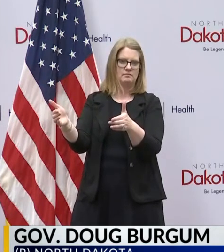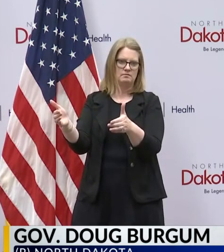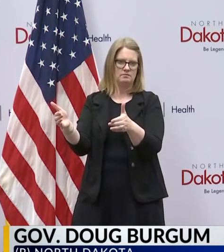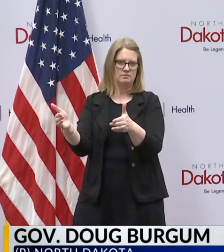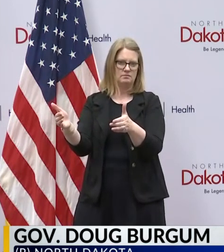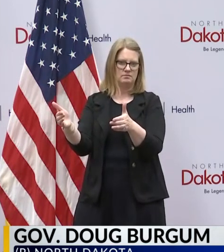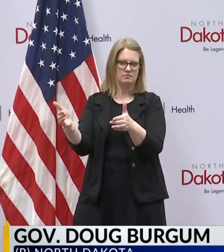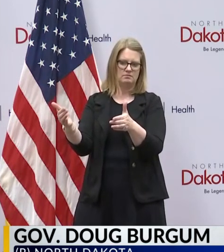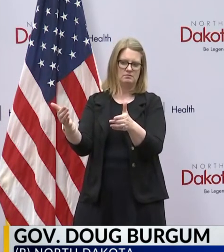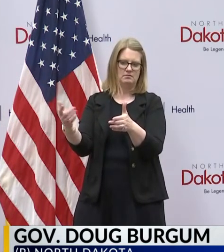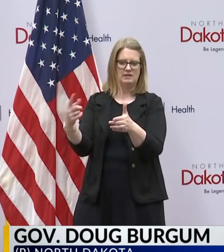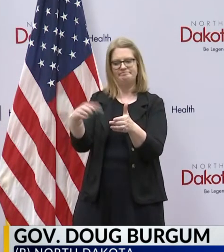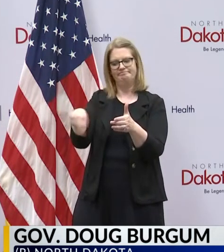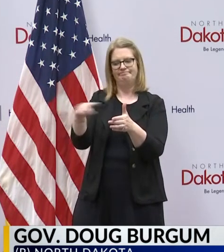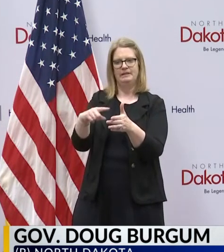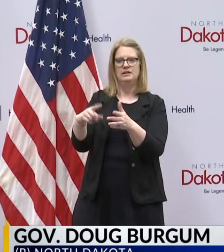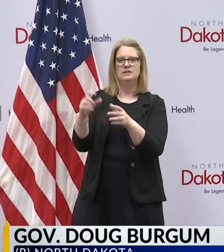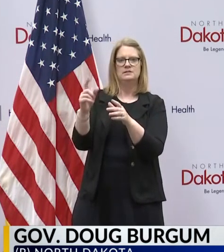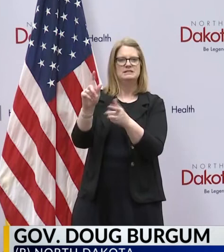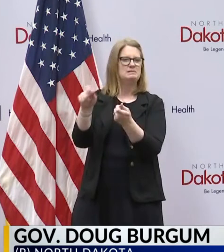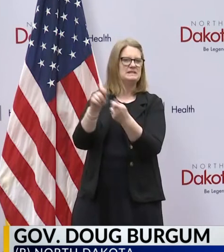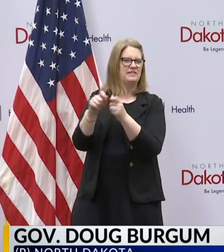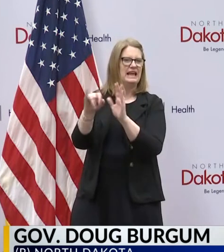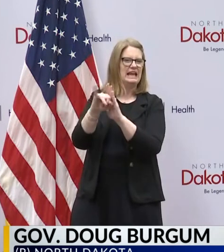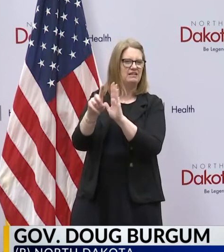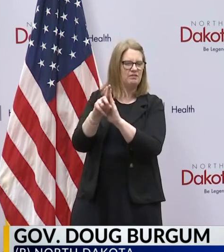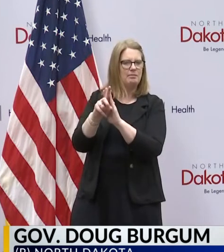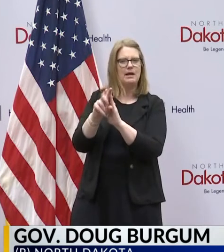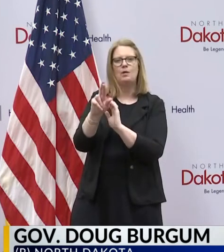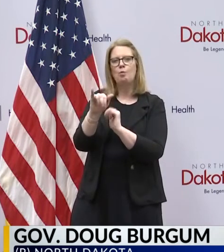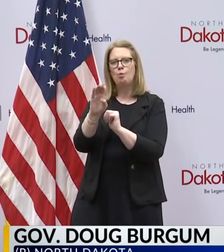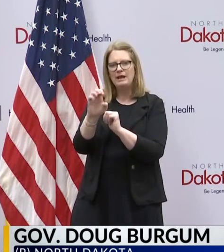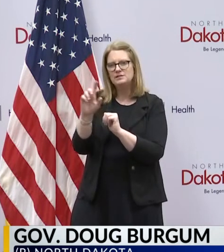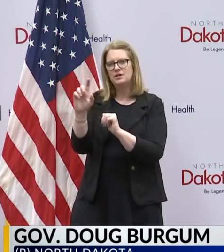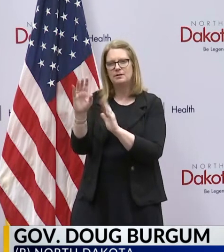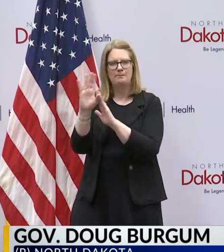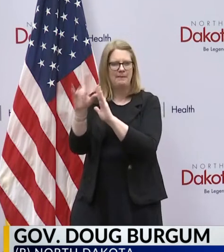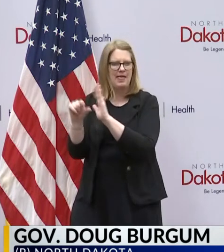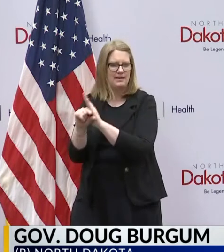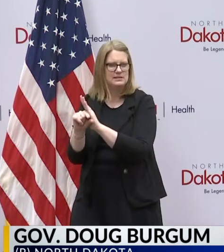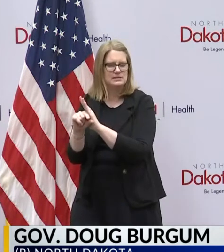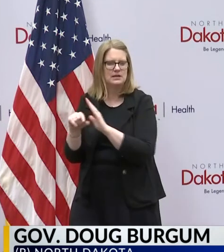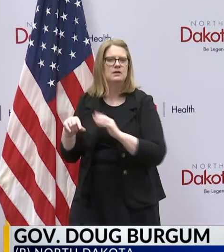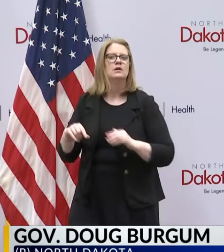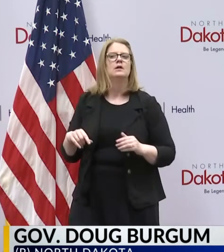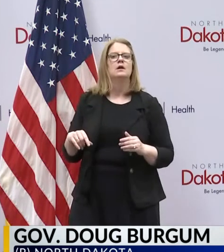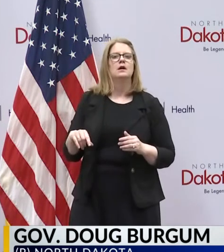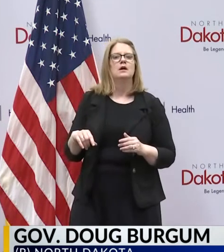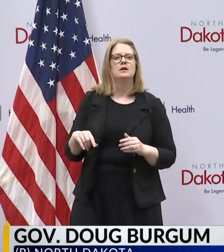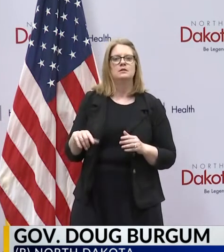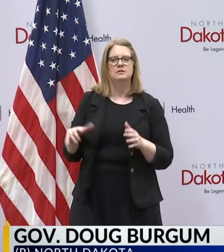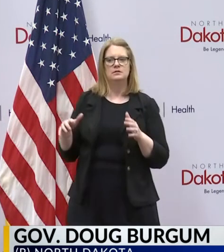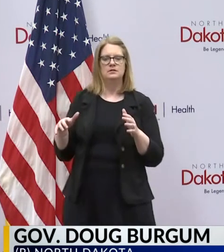MOSS NOT TO PROVIDE AN ANSWER TO THE QUESTION THAT WOULD HAVE IDENTIFIED PEOPLE BY RACE OR